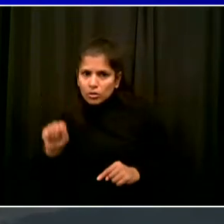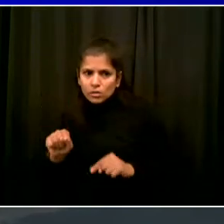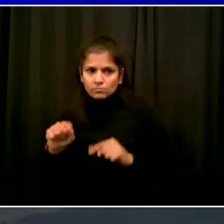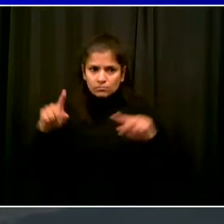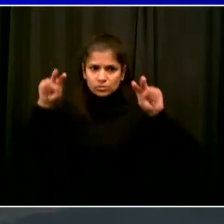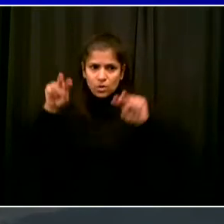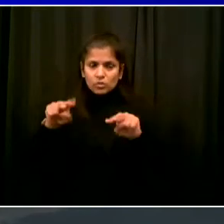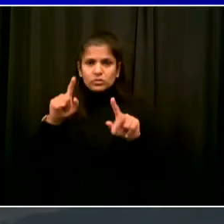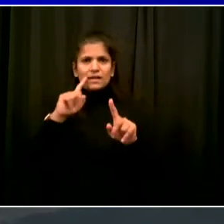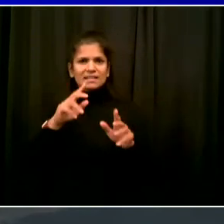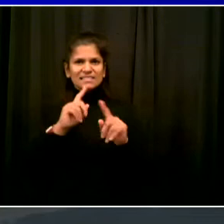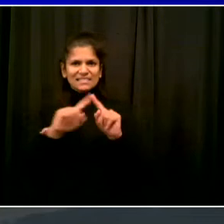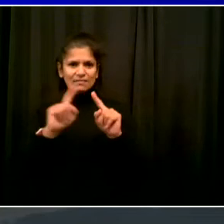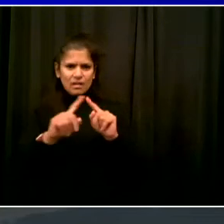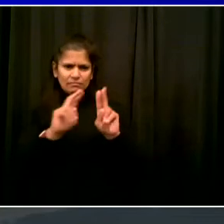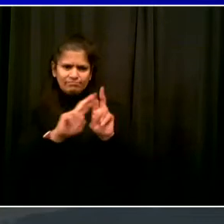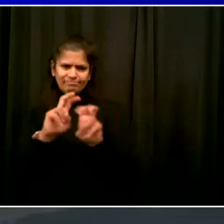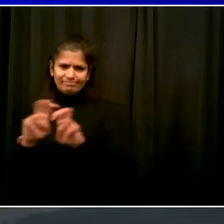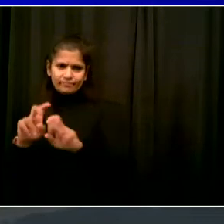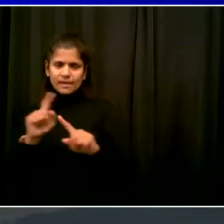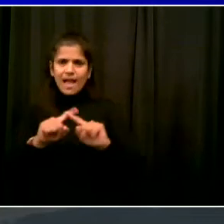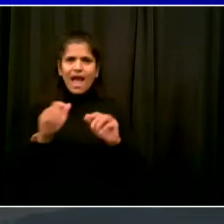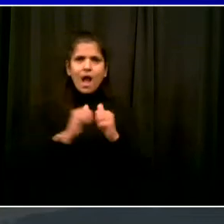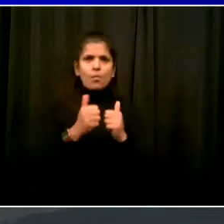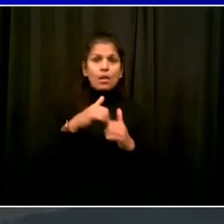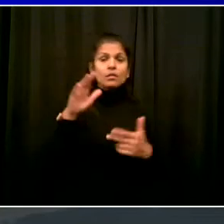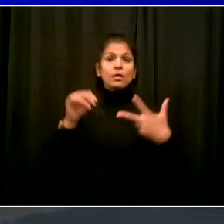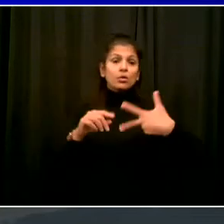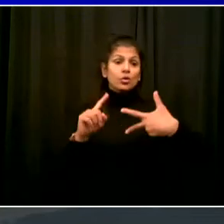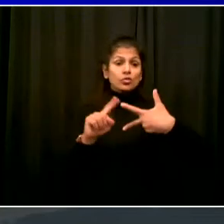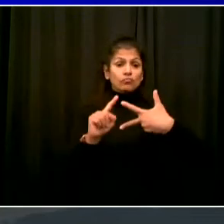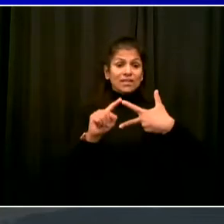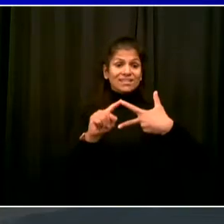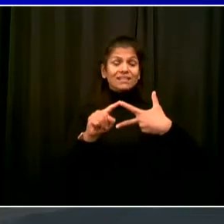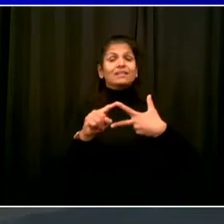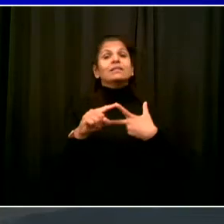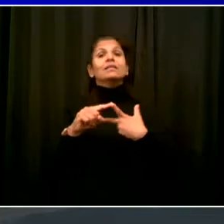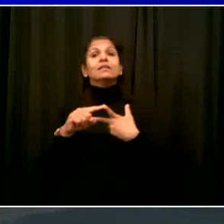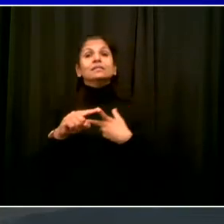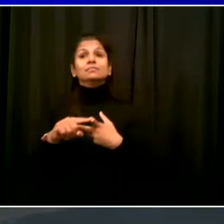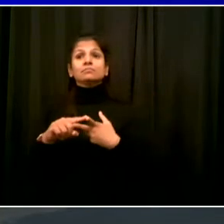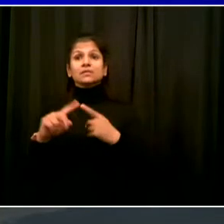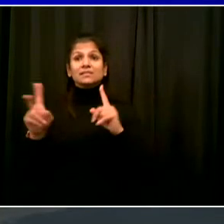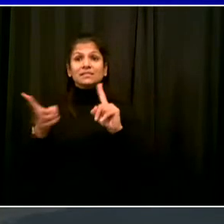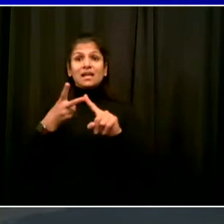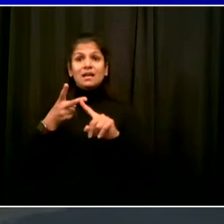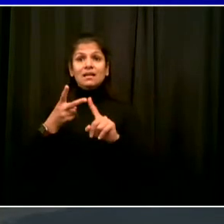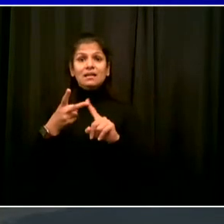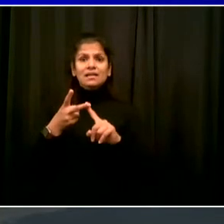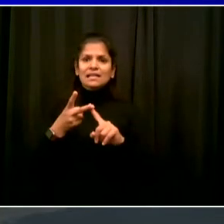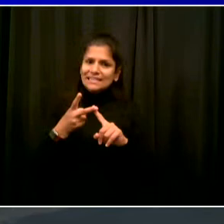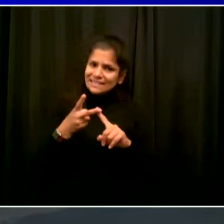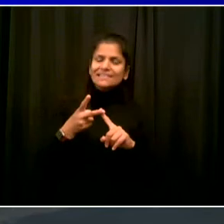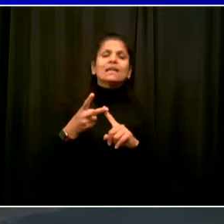TT HEHUHUGE EXPANSION. WE'RE KEEPING A CLOSE EYE ON THAT. THAT IS AN IMPORTANT FACTOR. AND NUMBER TWO,